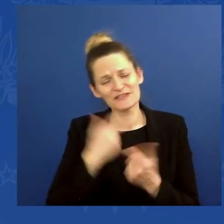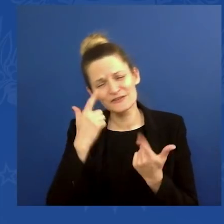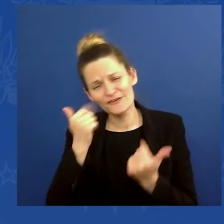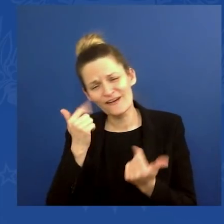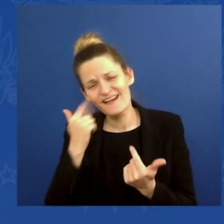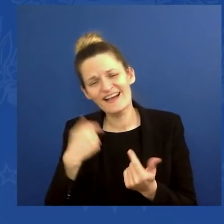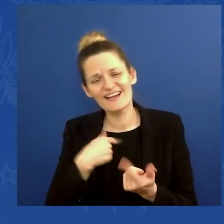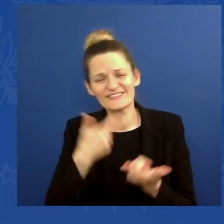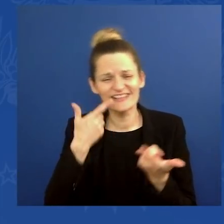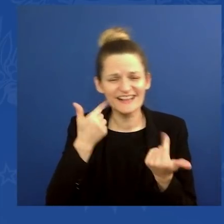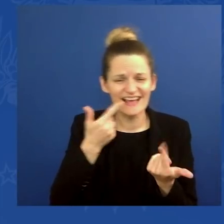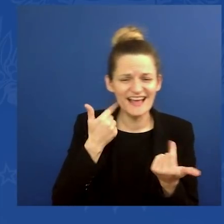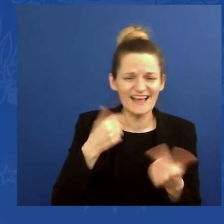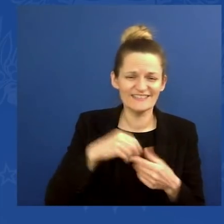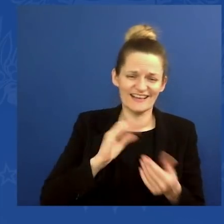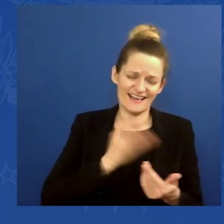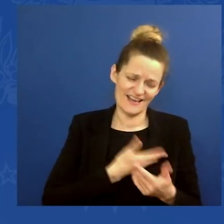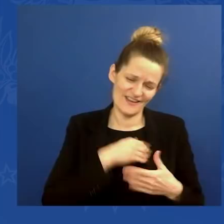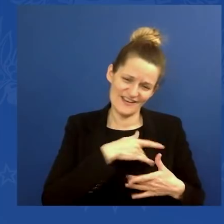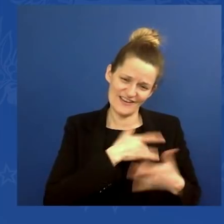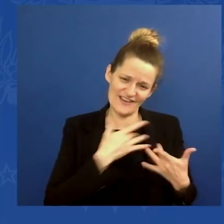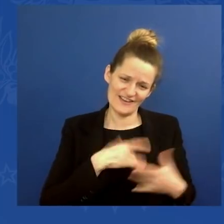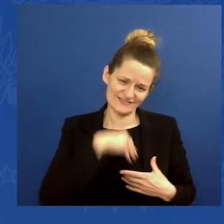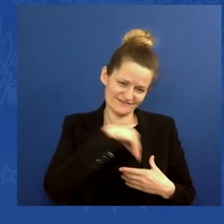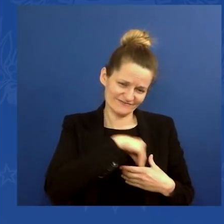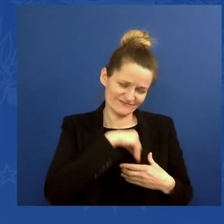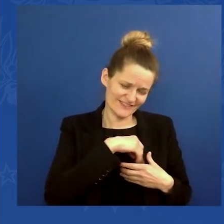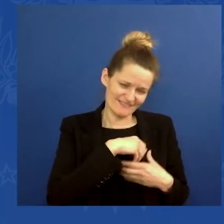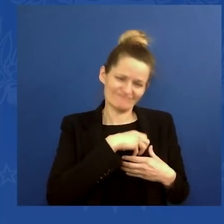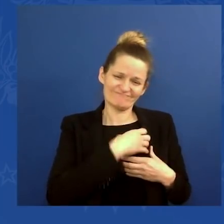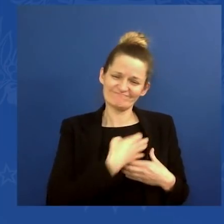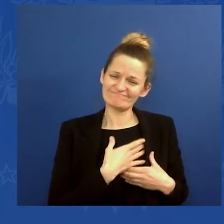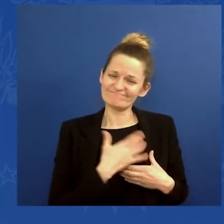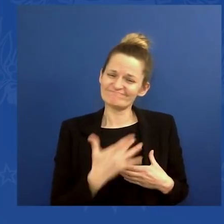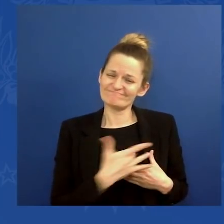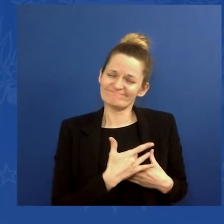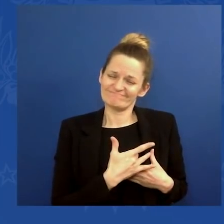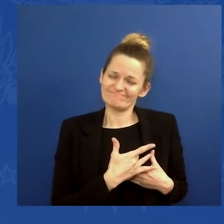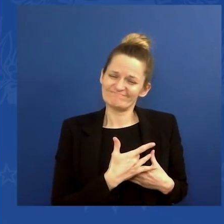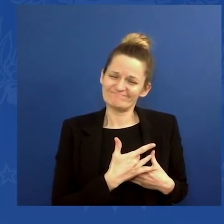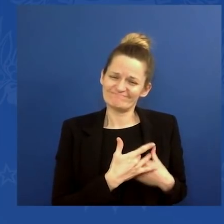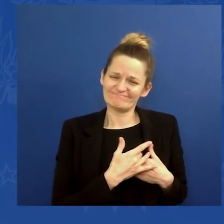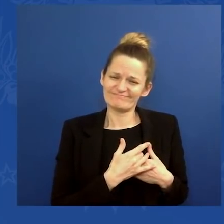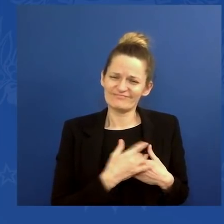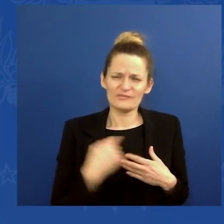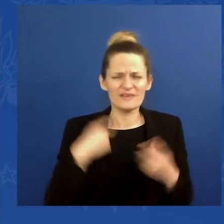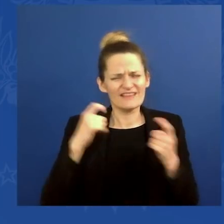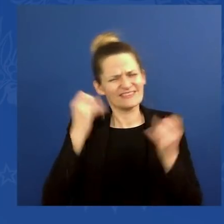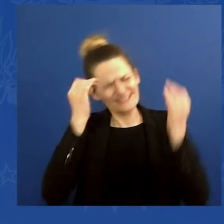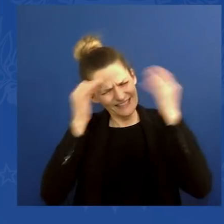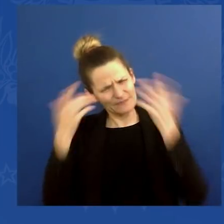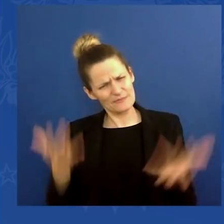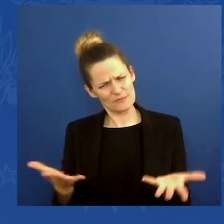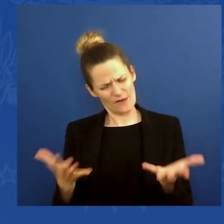He made us laugh in our hearts and he made us think, he made us think about what America is